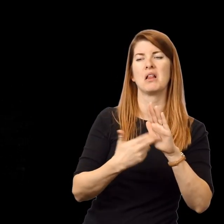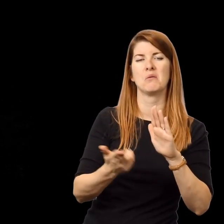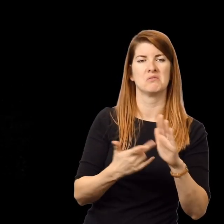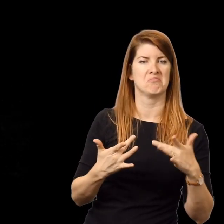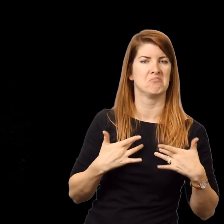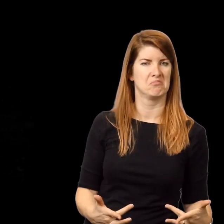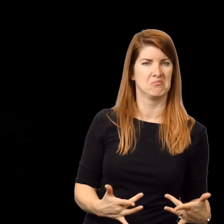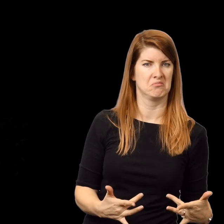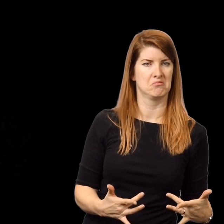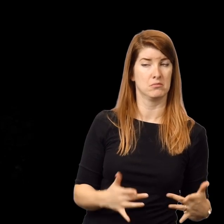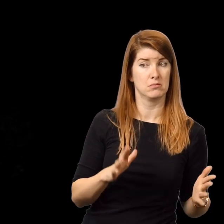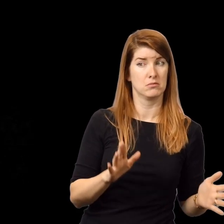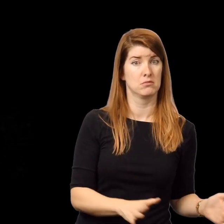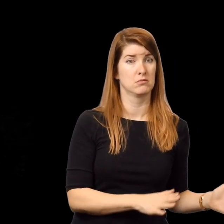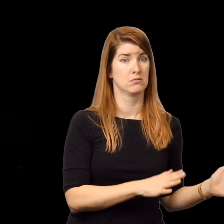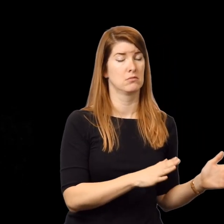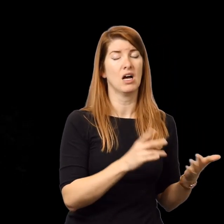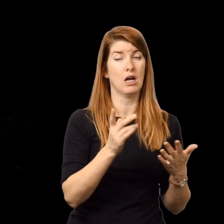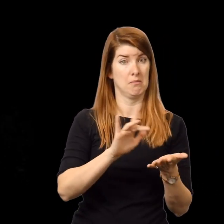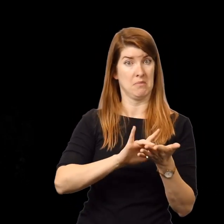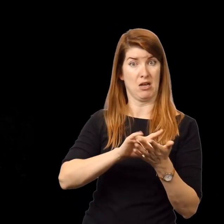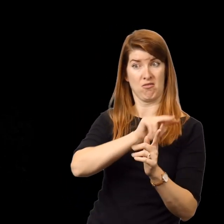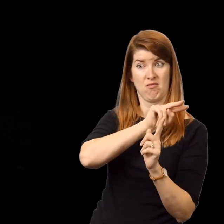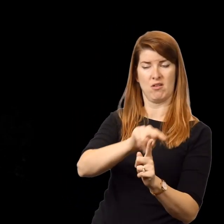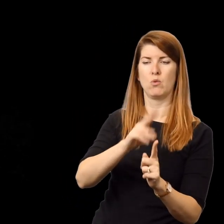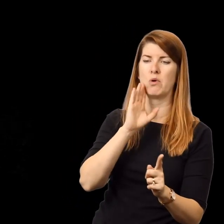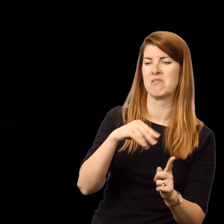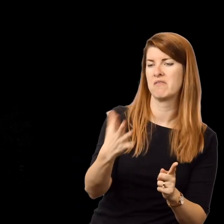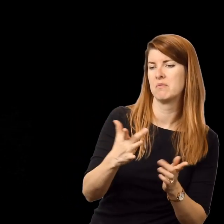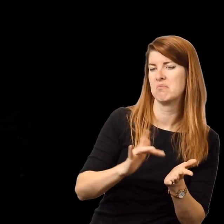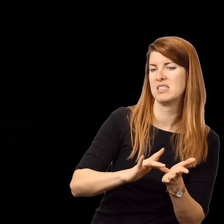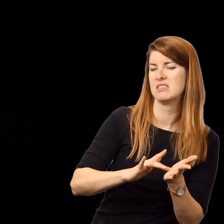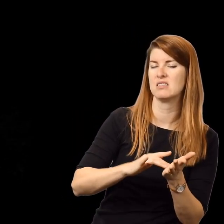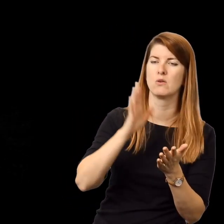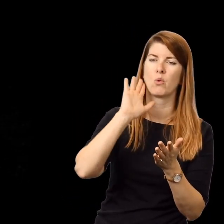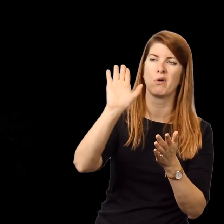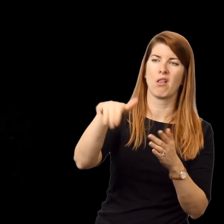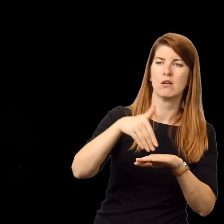And from a medical model, we're going to medicate that or we're going to send them